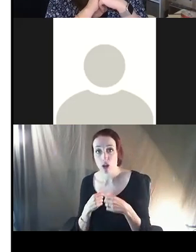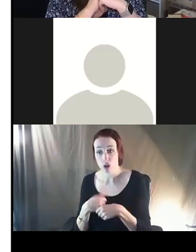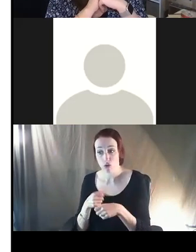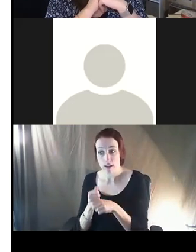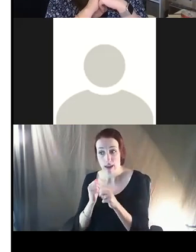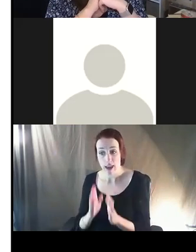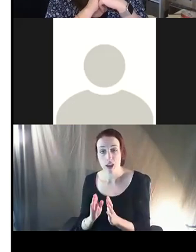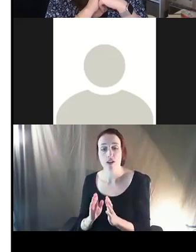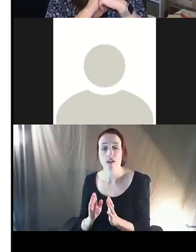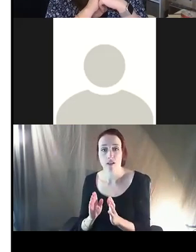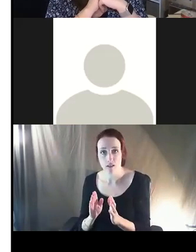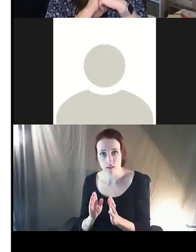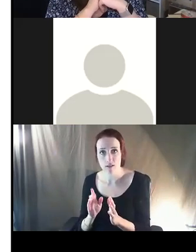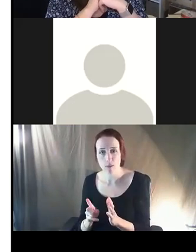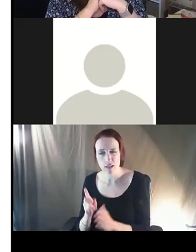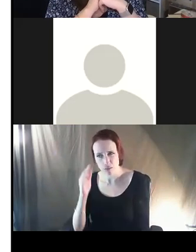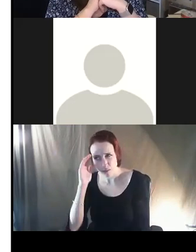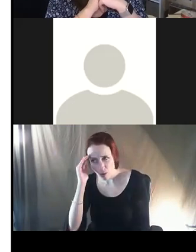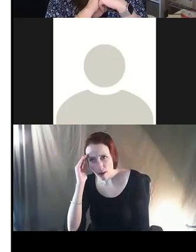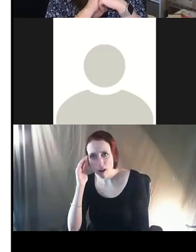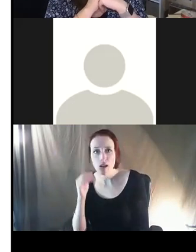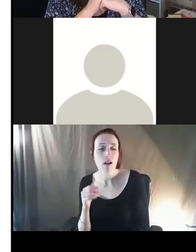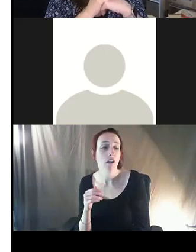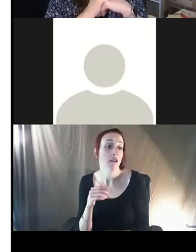able to load in their own symbol set, for example.